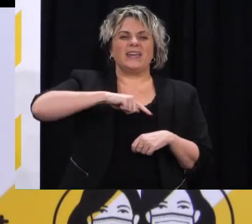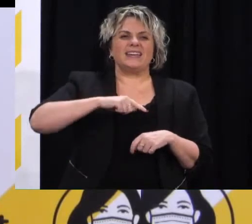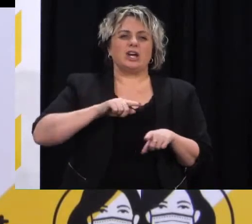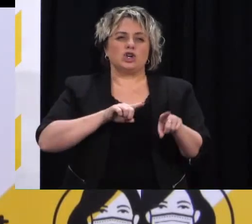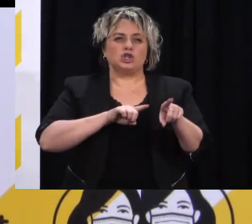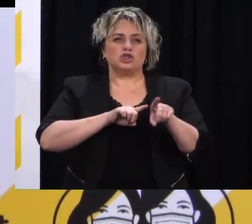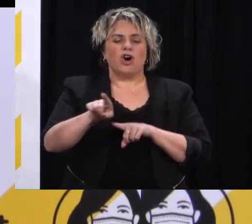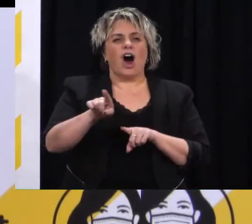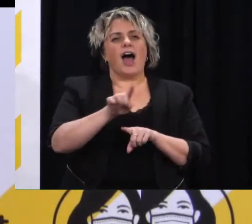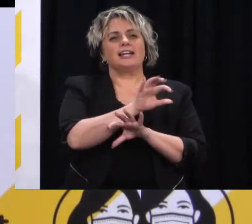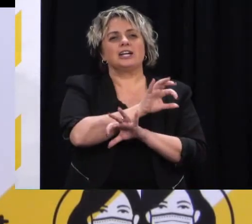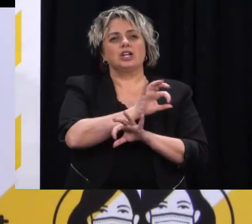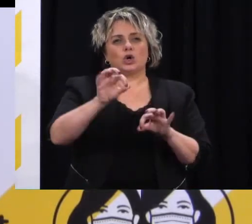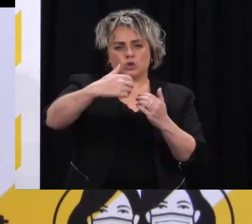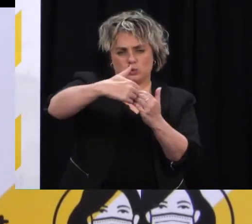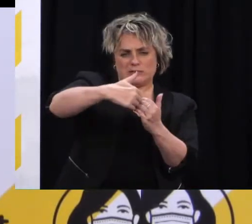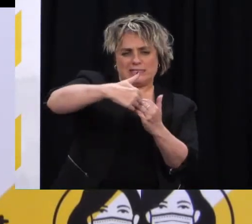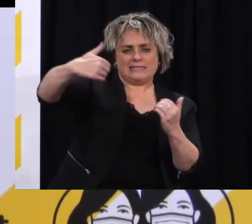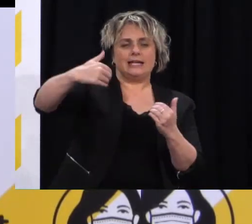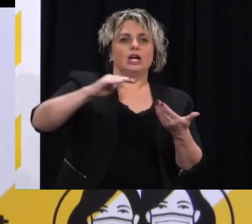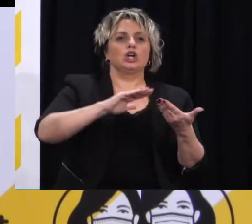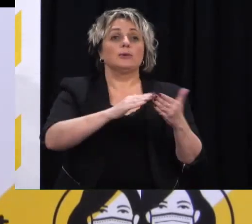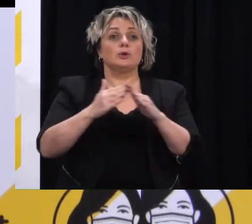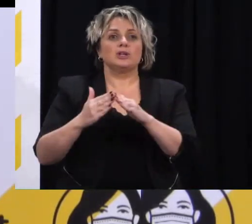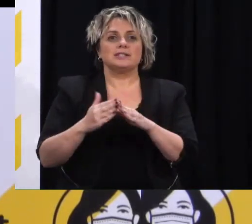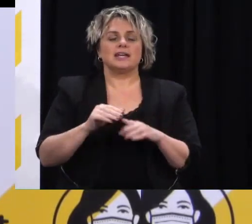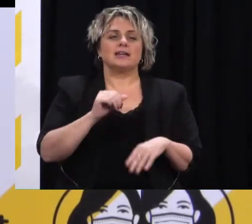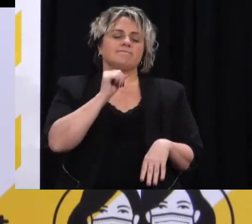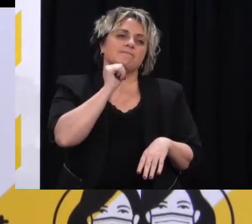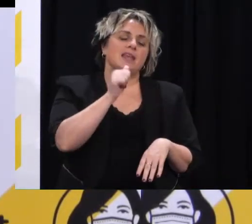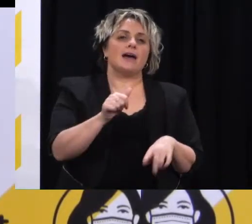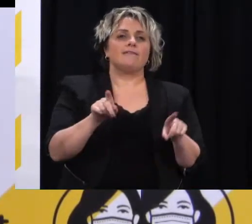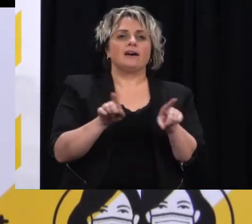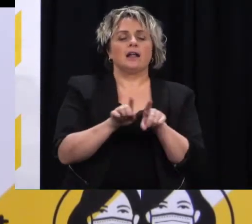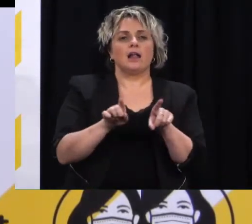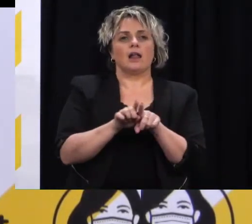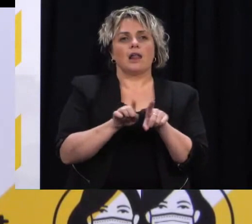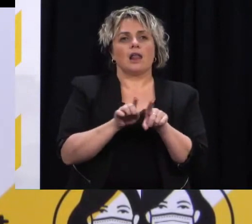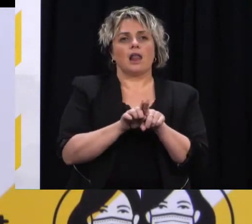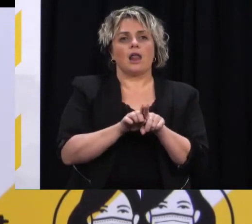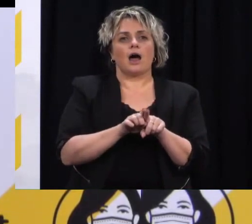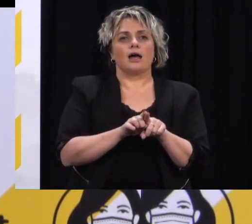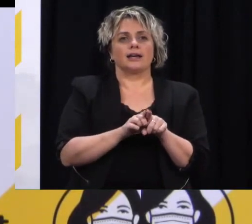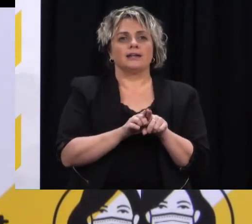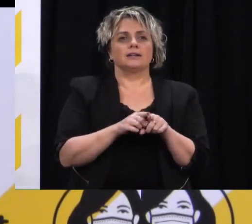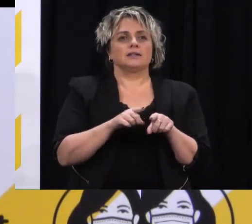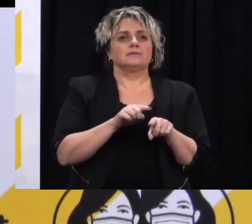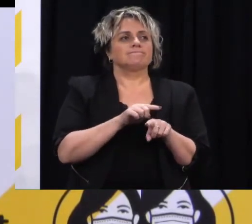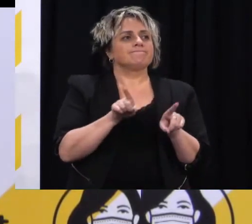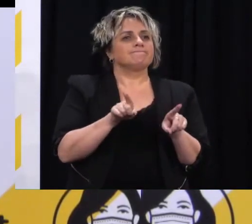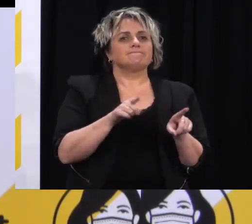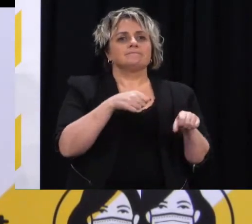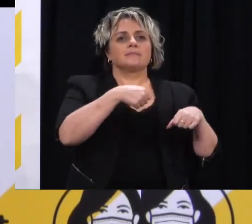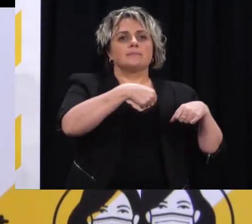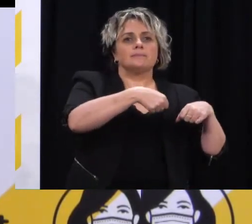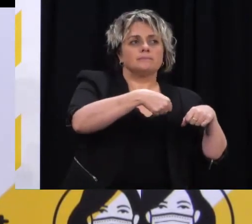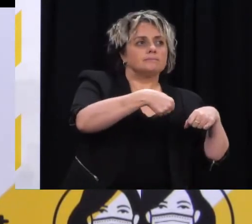happy to take a question away on that. What we've tried to do is essentially not - we've